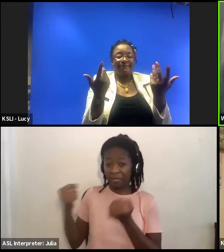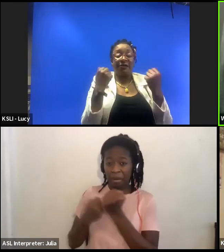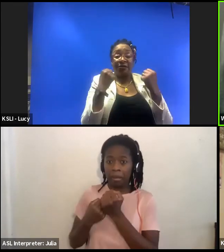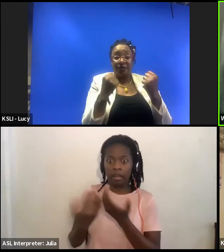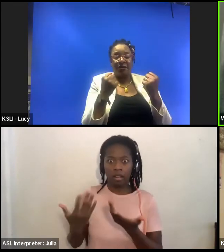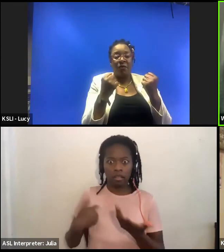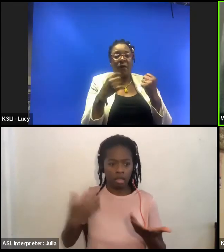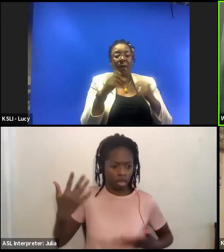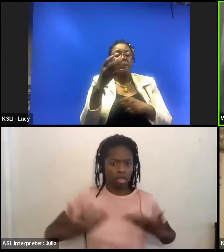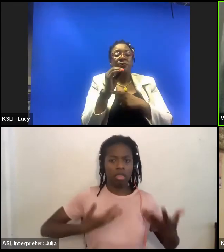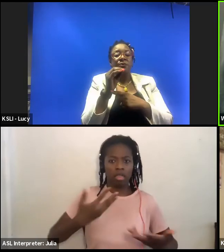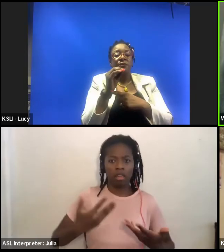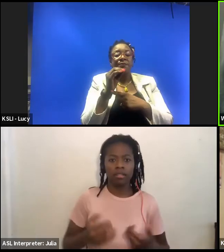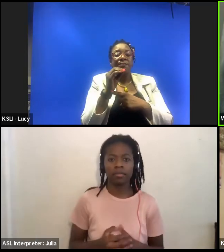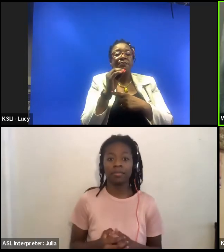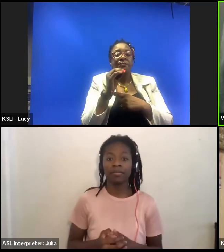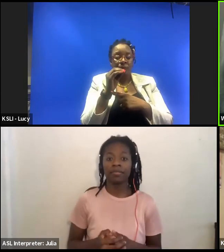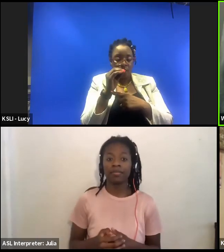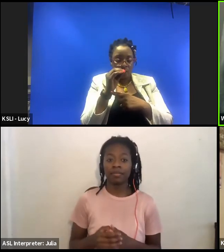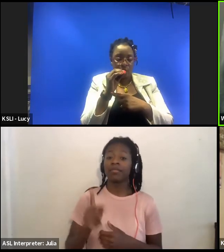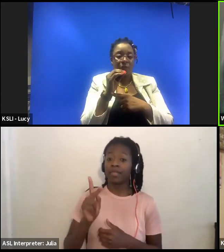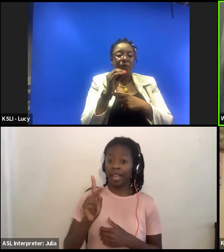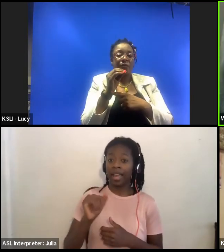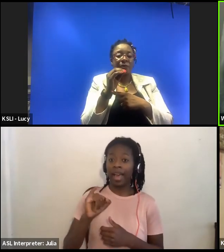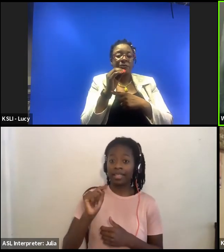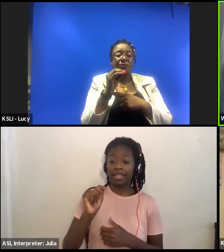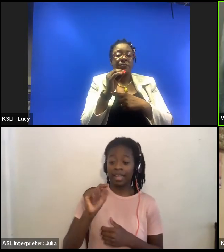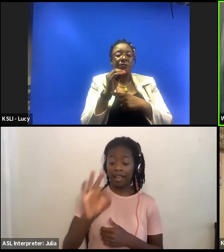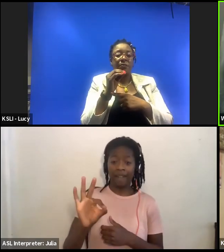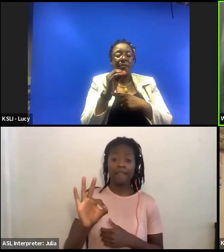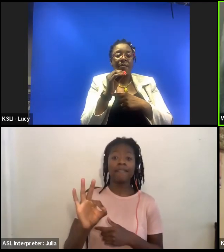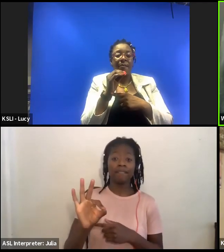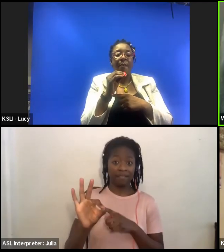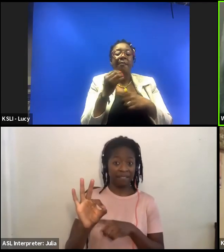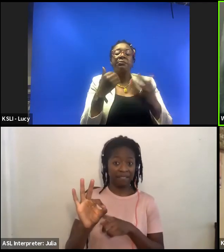So KITF 2019 was a very, very big...